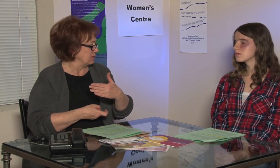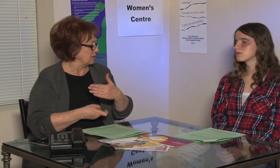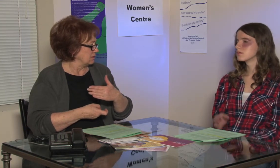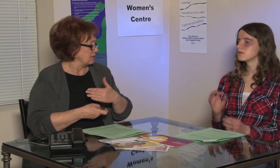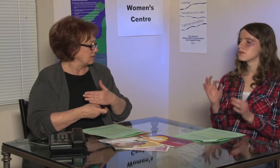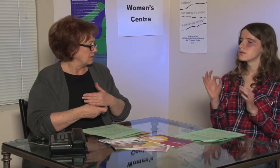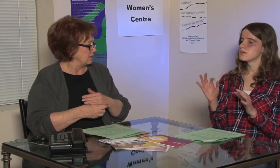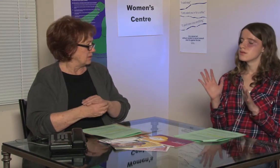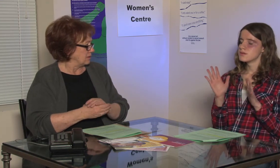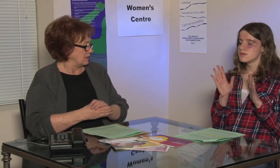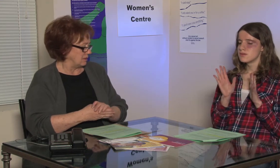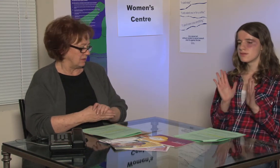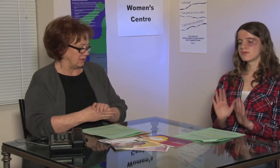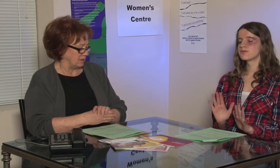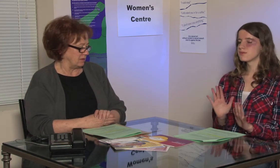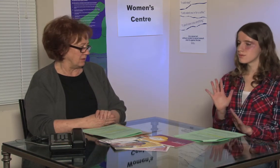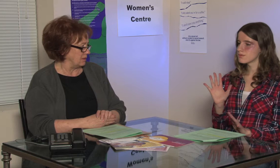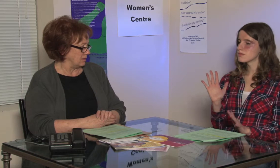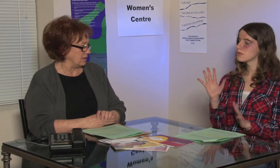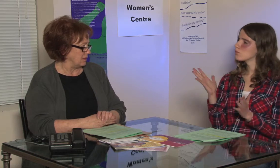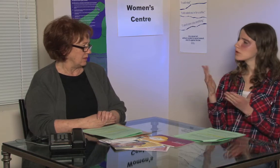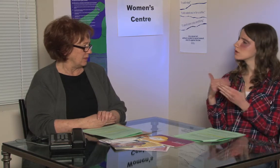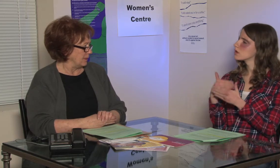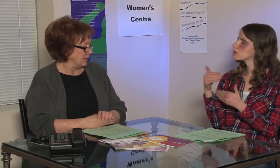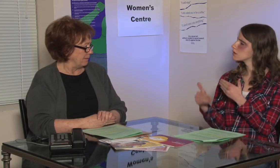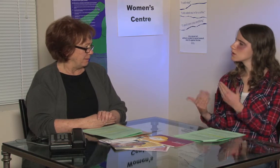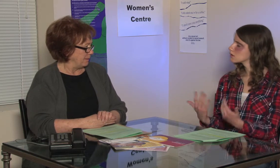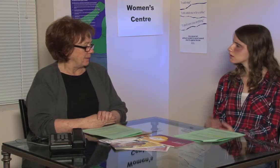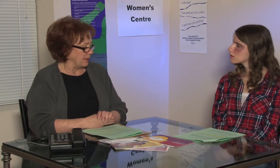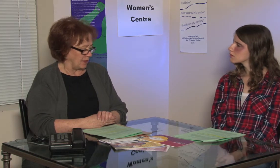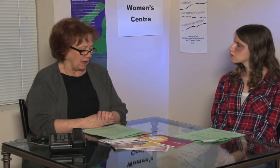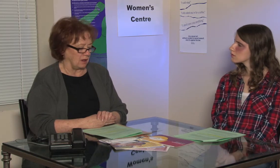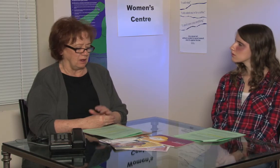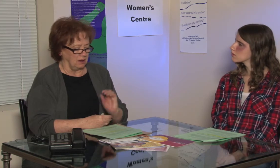Deena: That’s a relief. What is next?